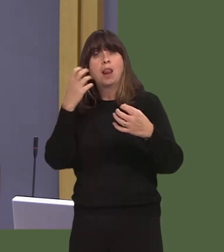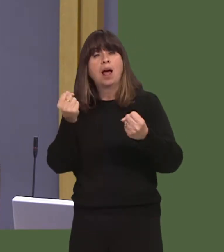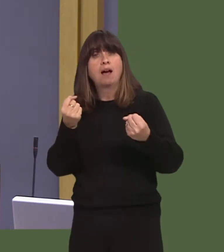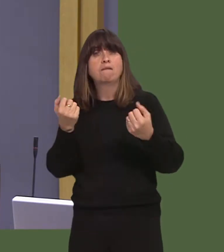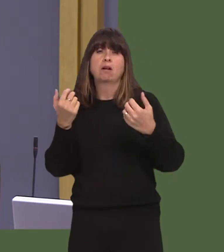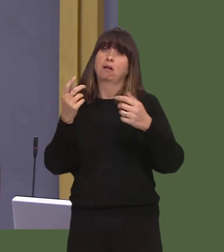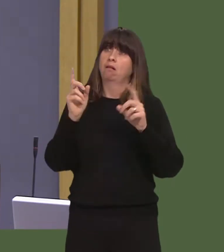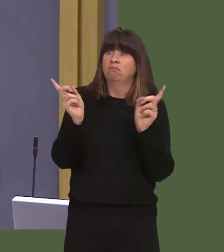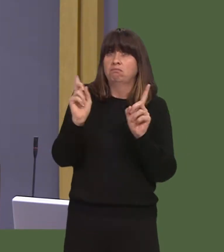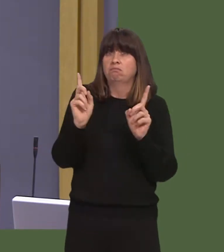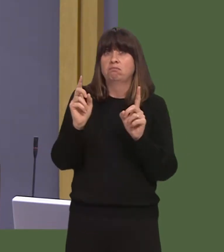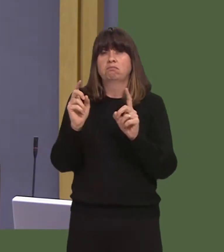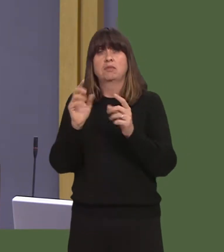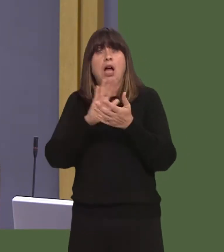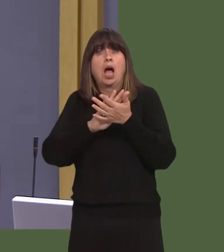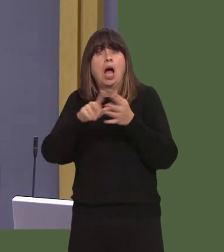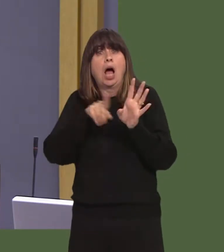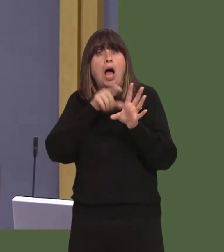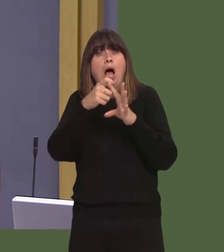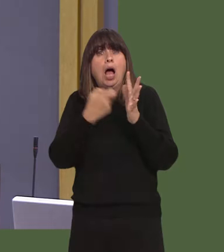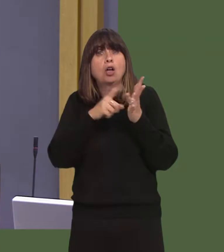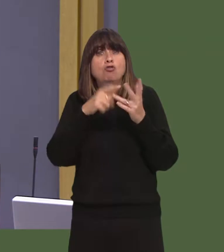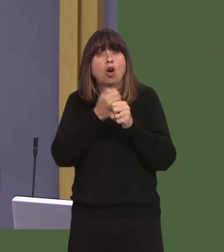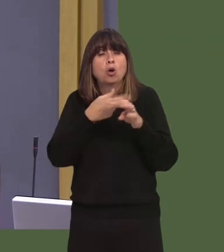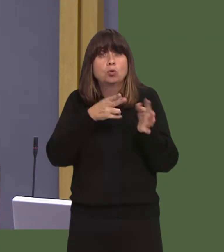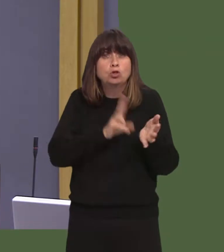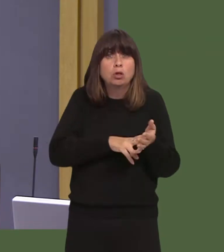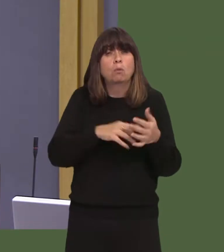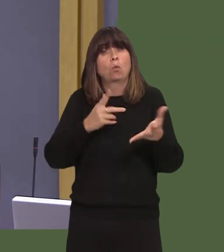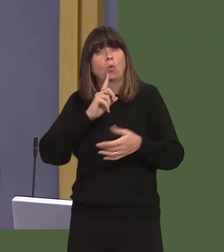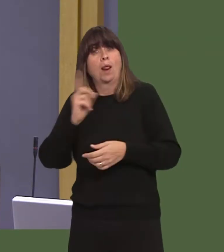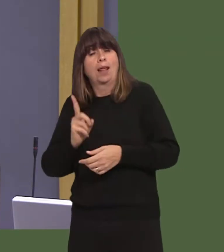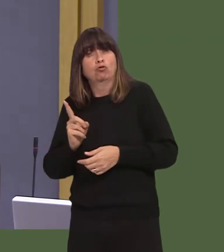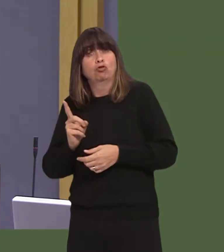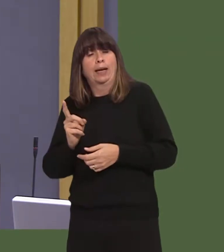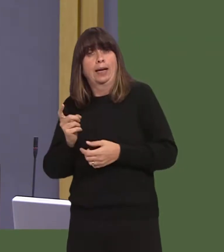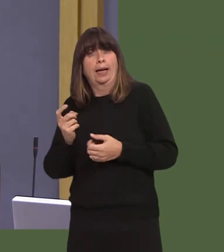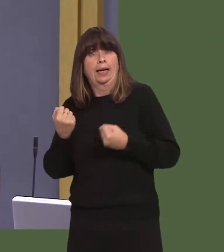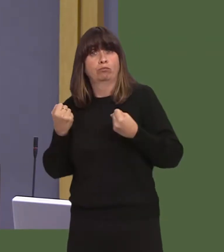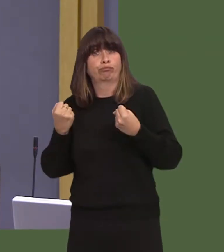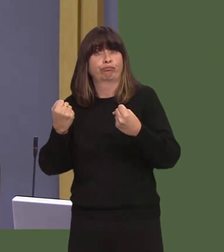which would include using hydrogen and electric vehicles in order to fill some of the gaps in current services.